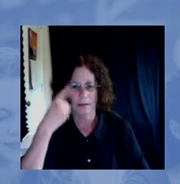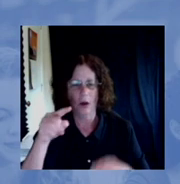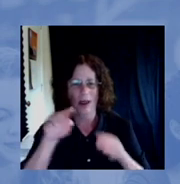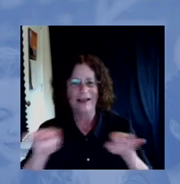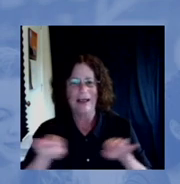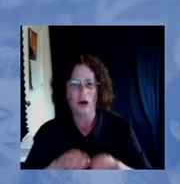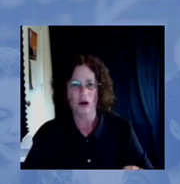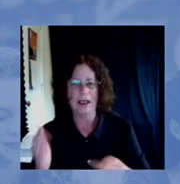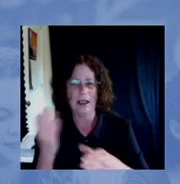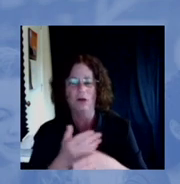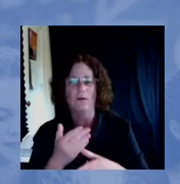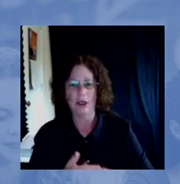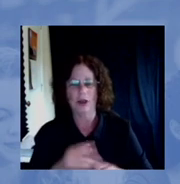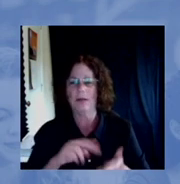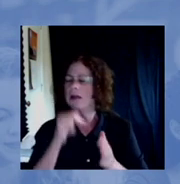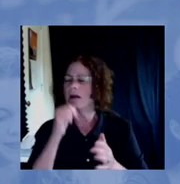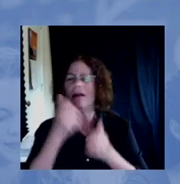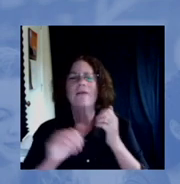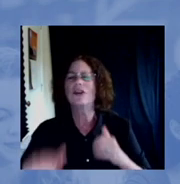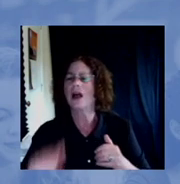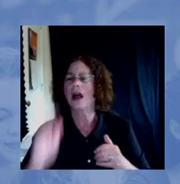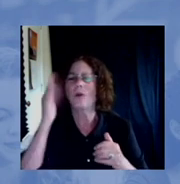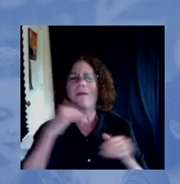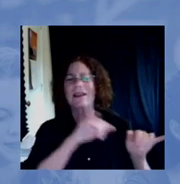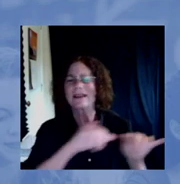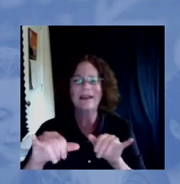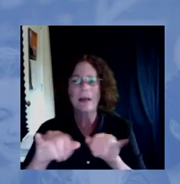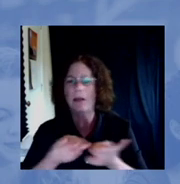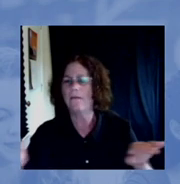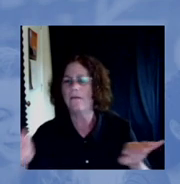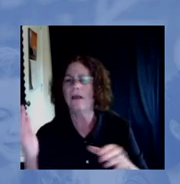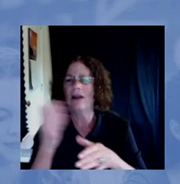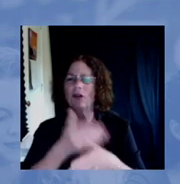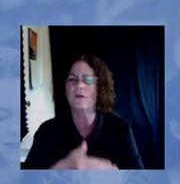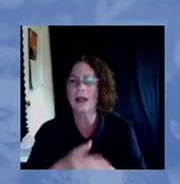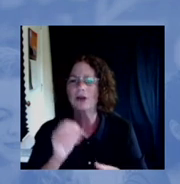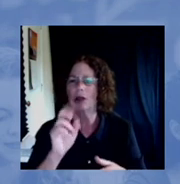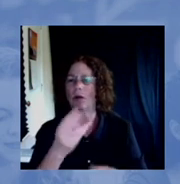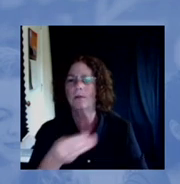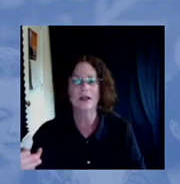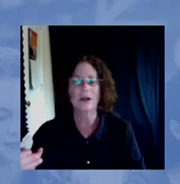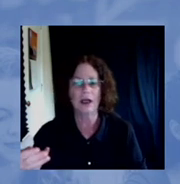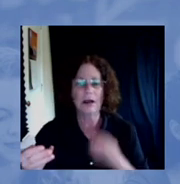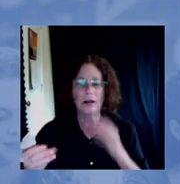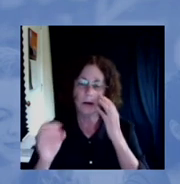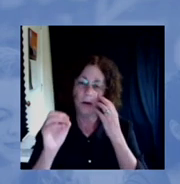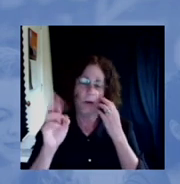MEANING NOT EVERY CHILD IS GOING TO GET THE SAME LEVEL OF INTERVENTION OR THE SAME TYPE OF MATERIAL. OTHERWISE, YOU'RE JUST THROWING A WIDE NET.